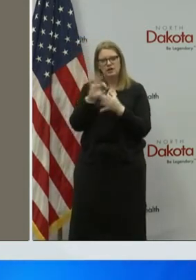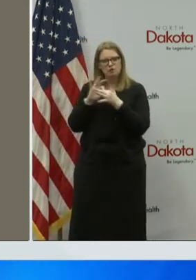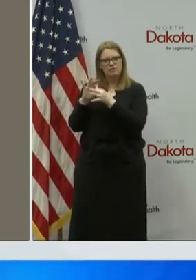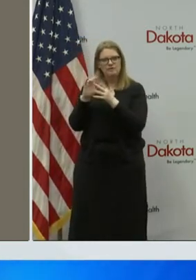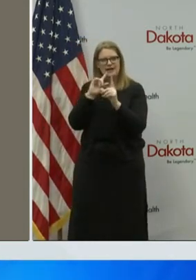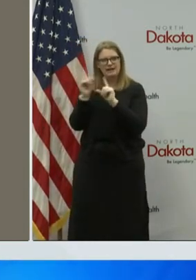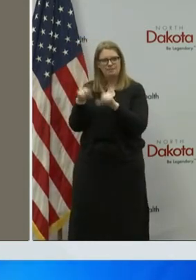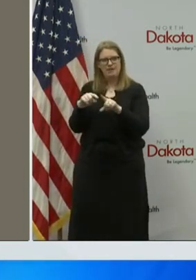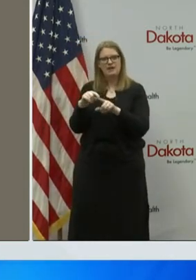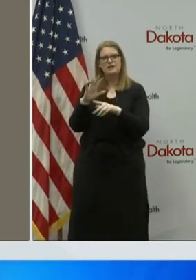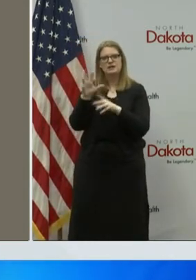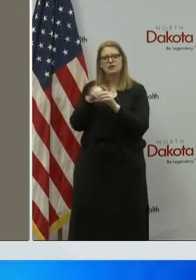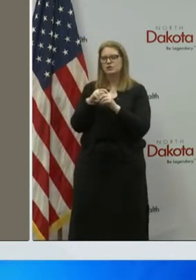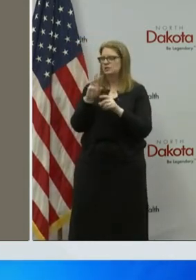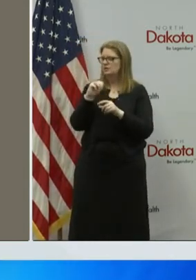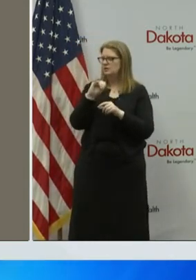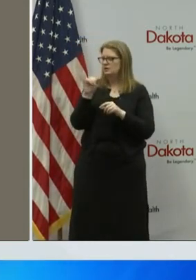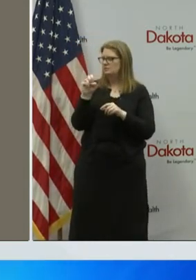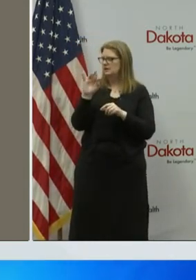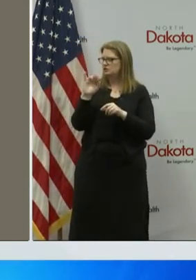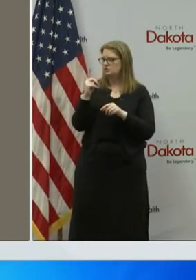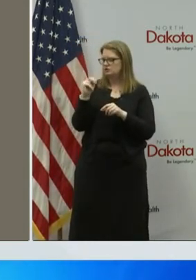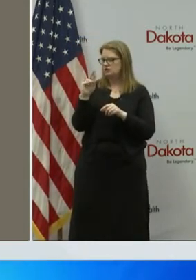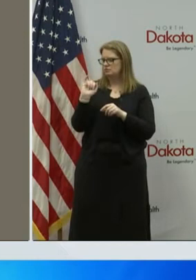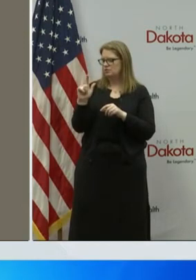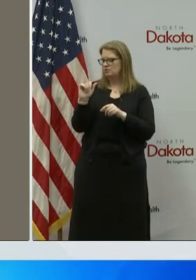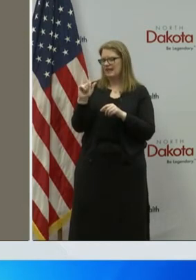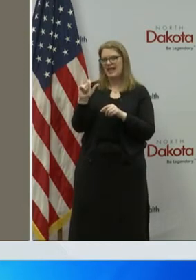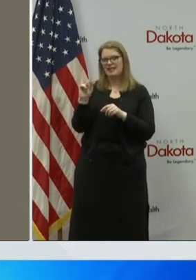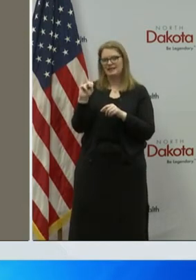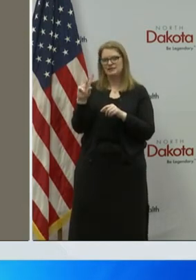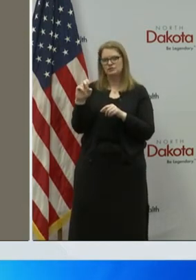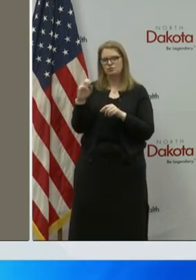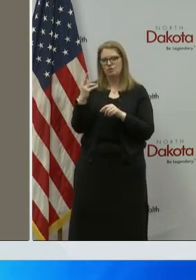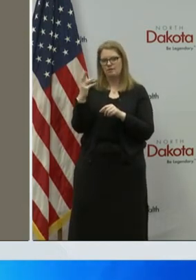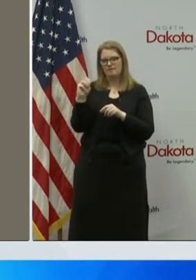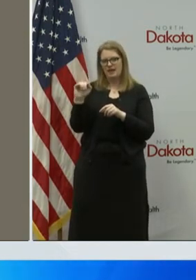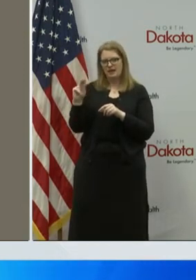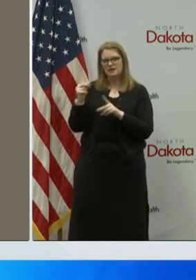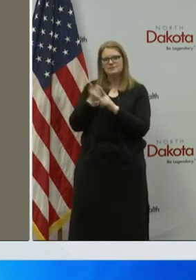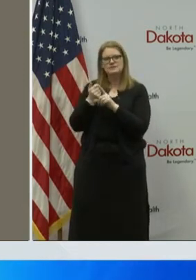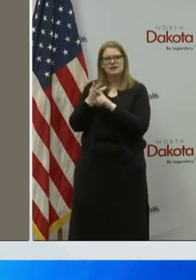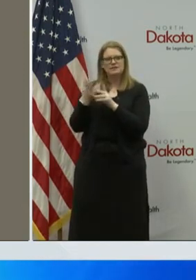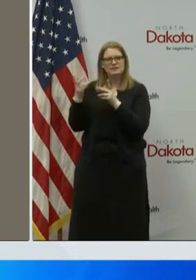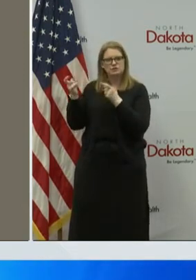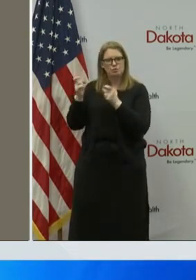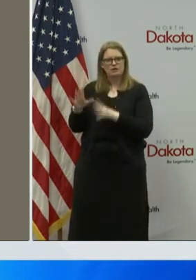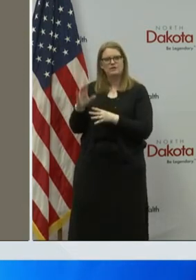CLOSELY AND FOR THE COLEADERS OF OUR UNIFIED COMMAND, WHICH INCLUDES MAJOR GENERAL ALLEN DOR MAND, WHO IS OUR GENERAL AND